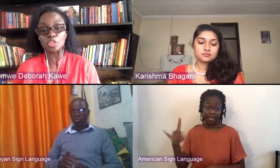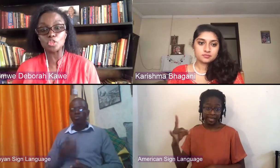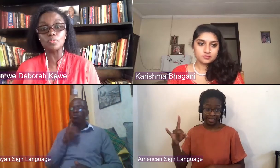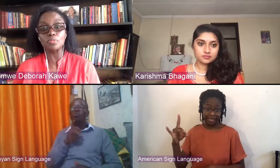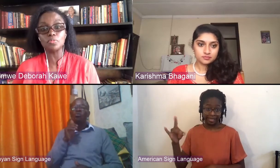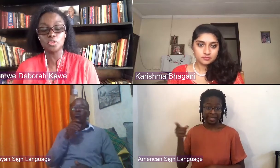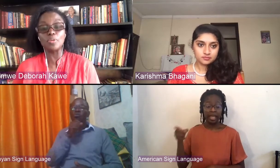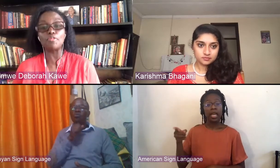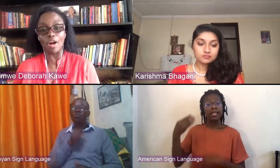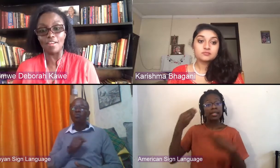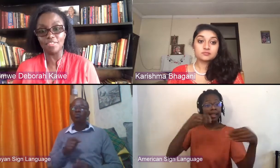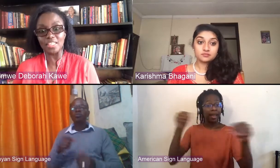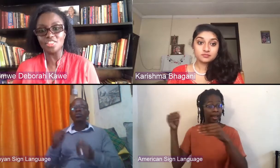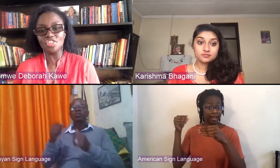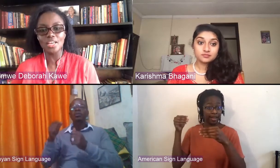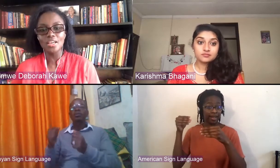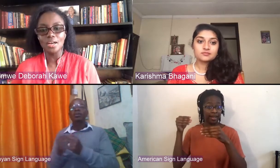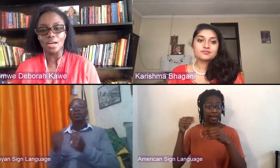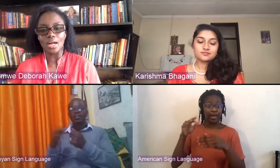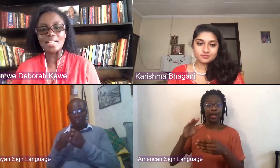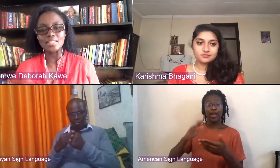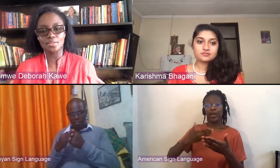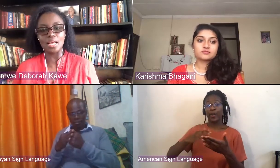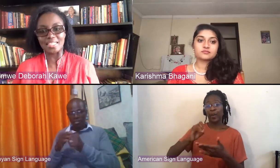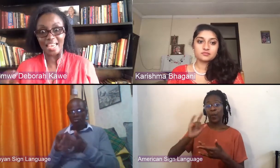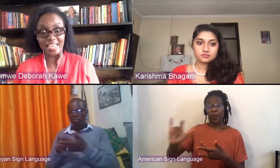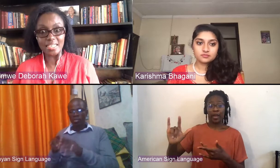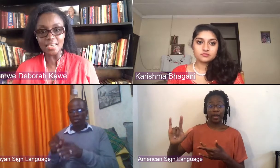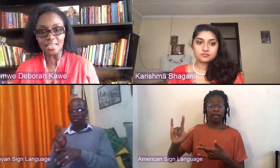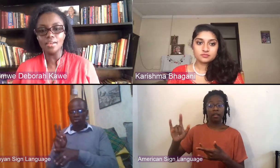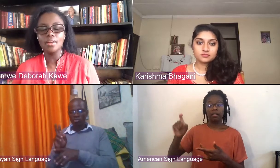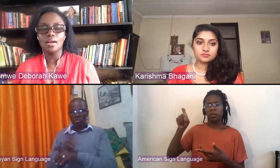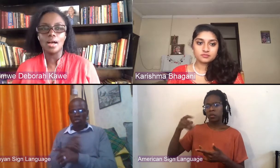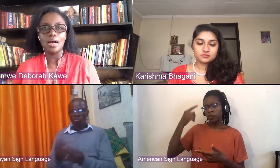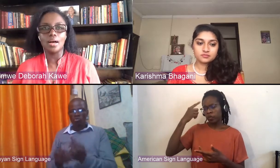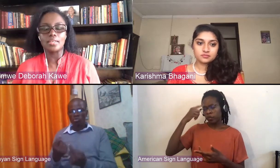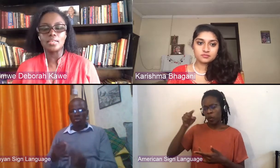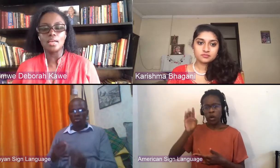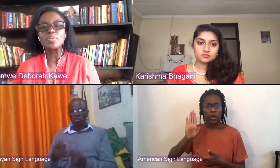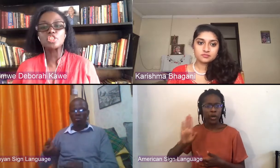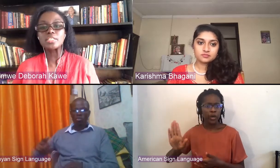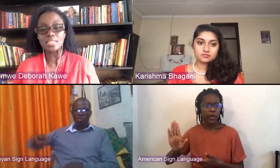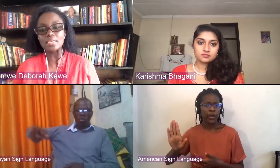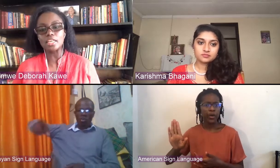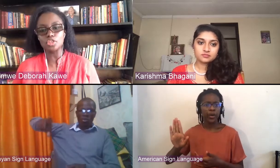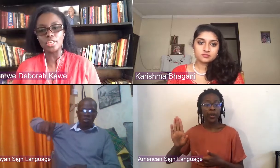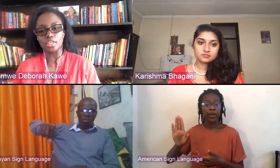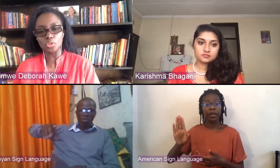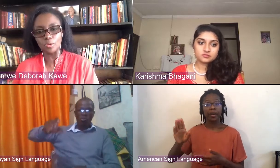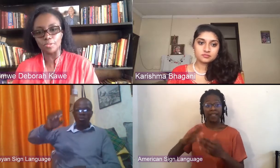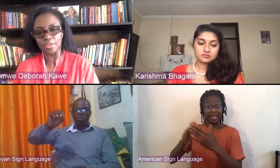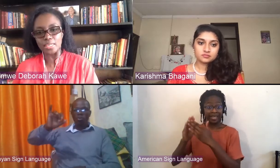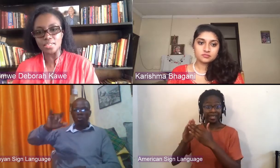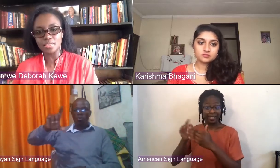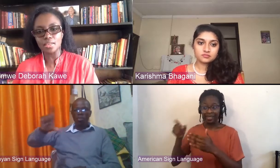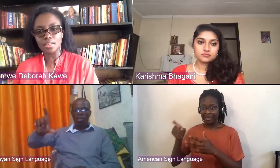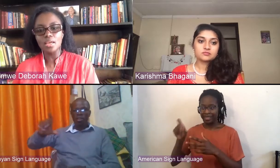to be for her village as aid (baby crying) but she's selling it to get school fees.